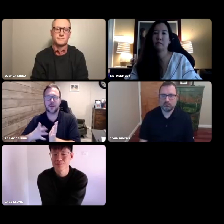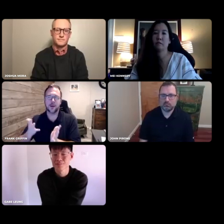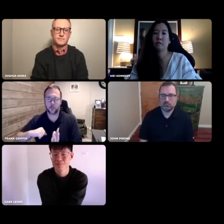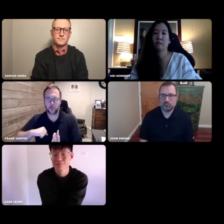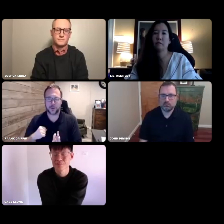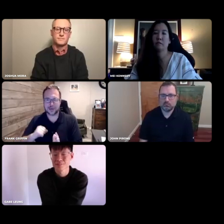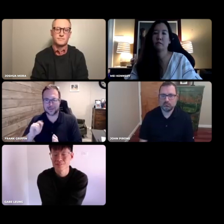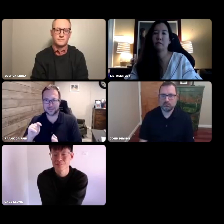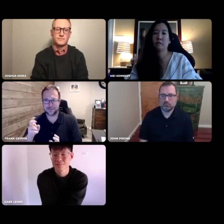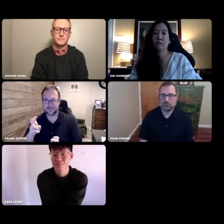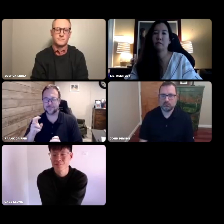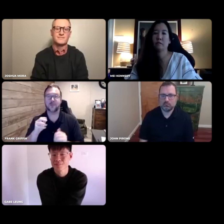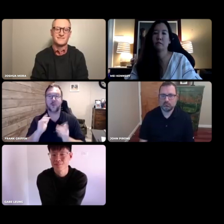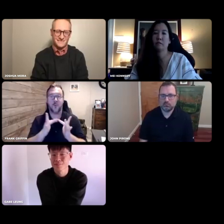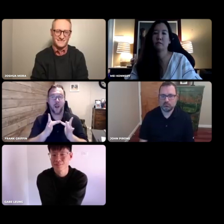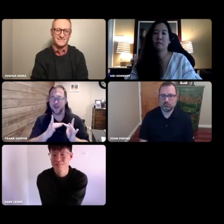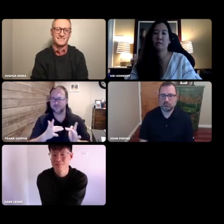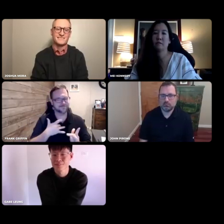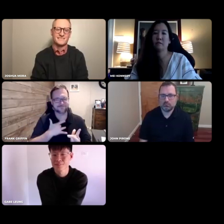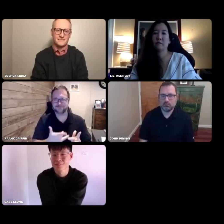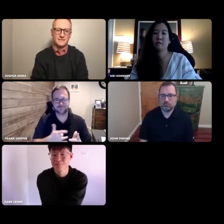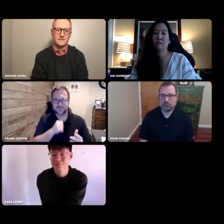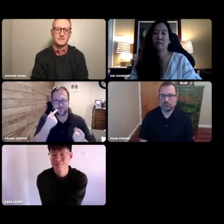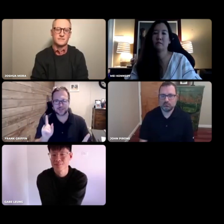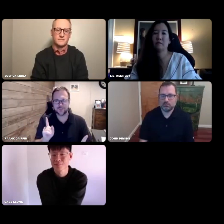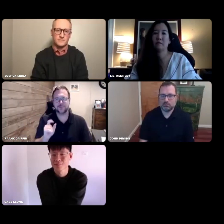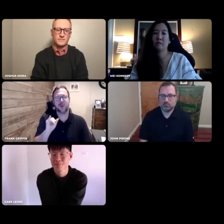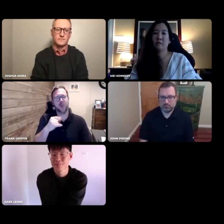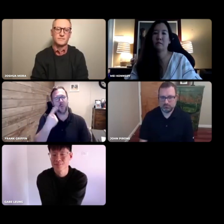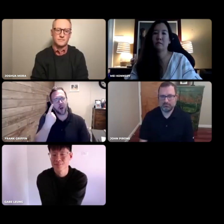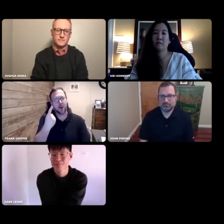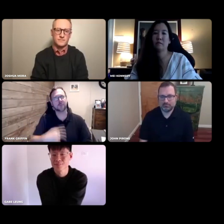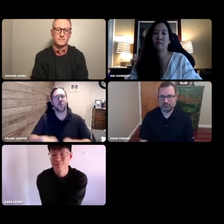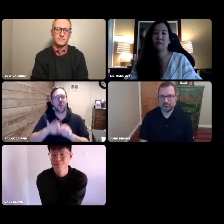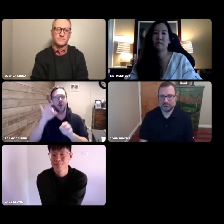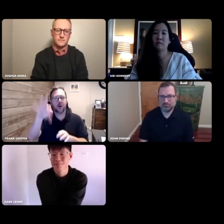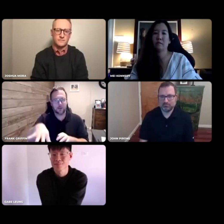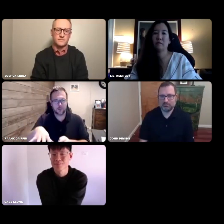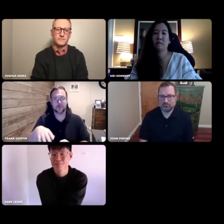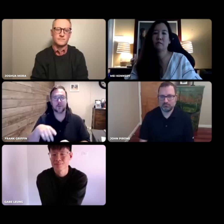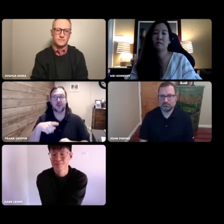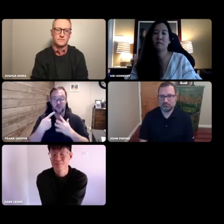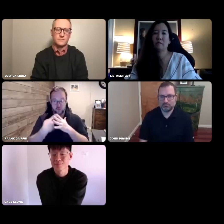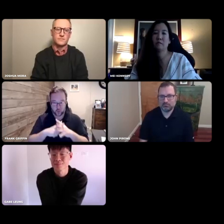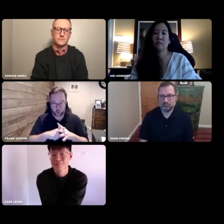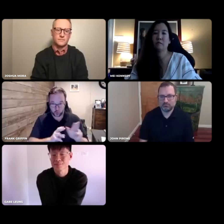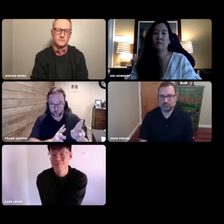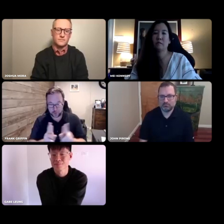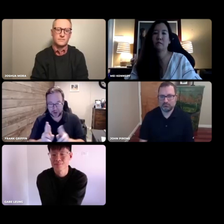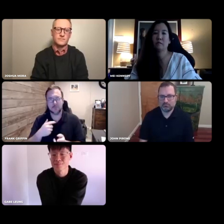In face-to-face classes, the longer you've been teaching, you feel you can wing it.